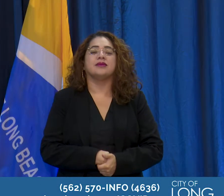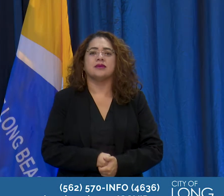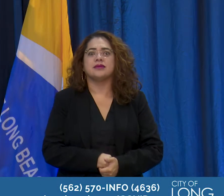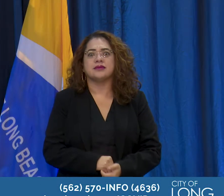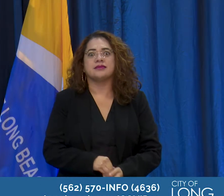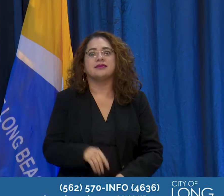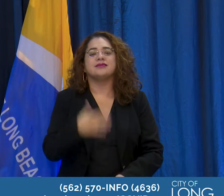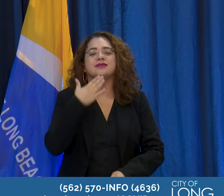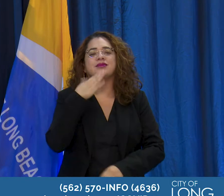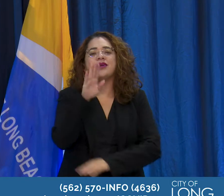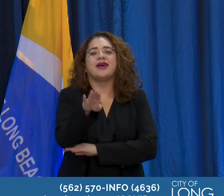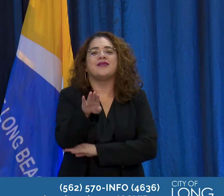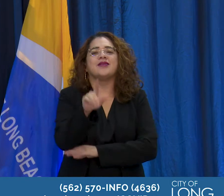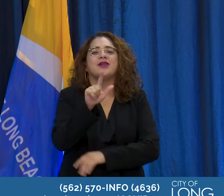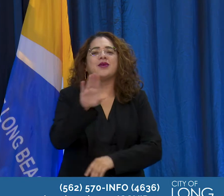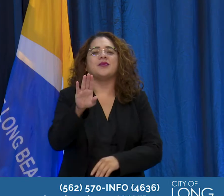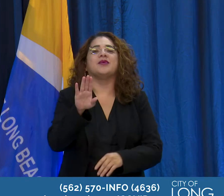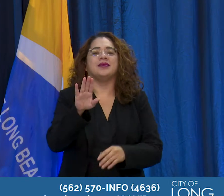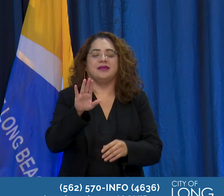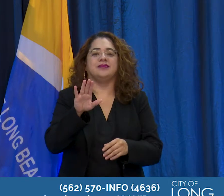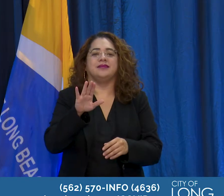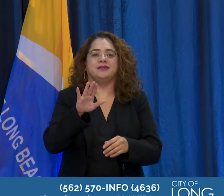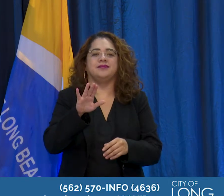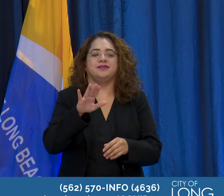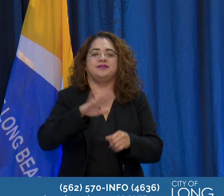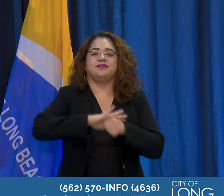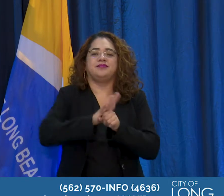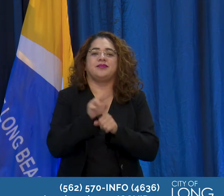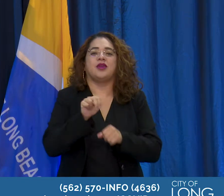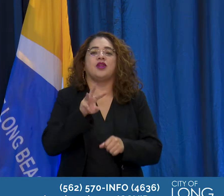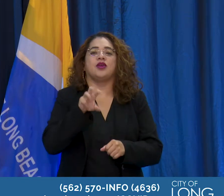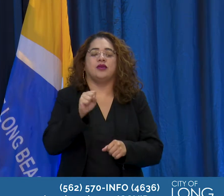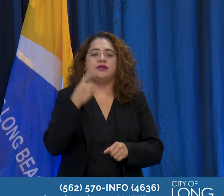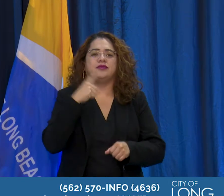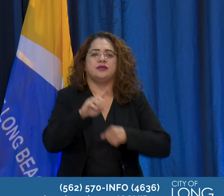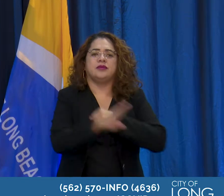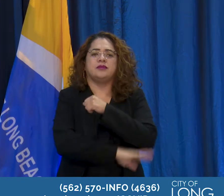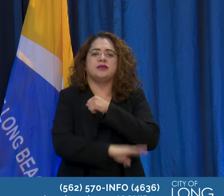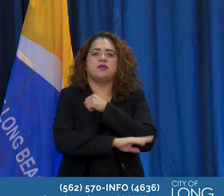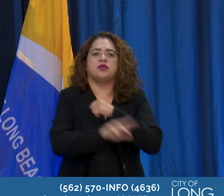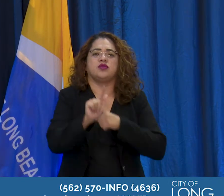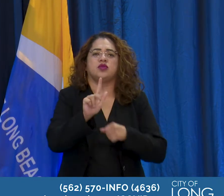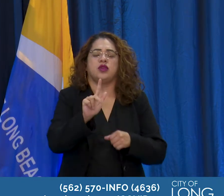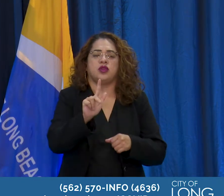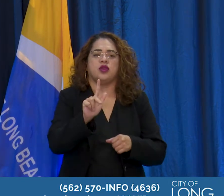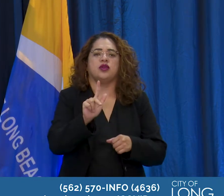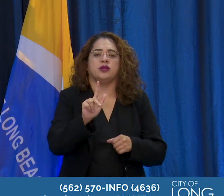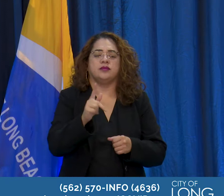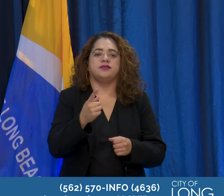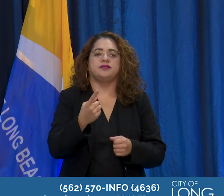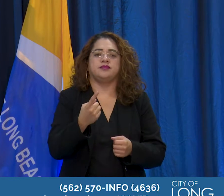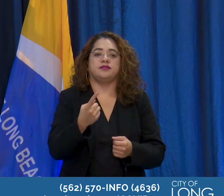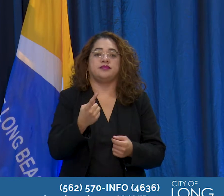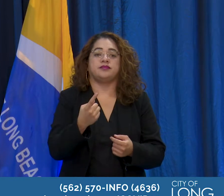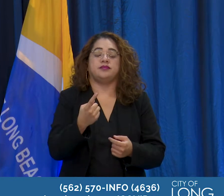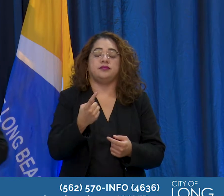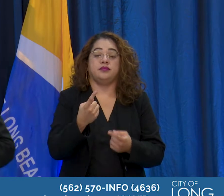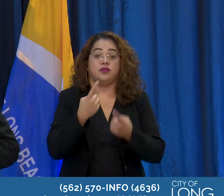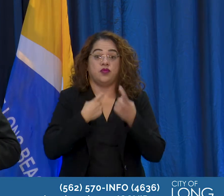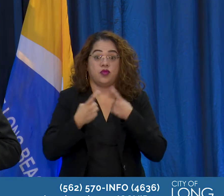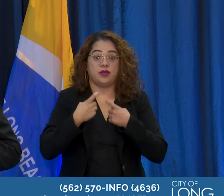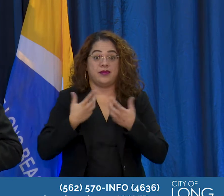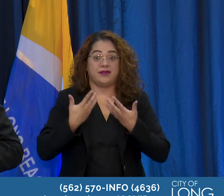Today is our briefing for September the 23rd.